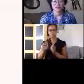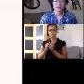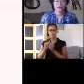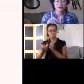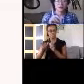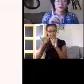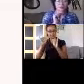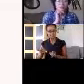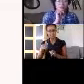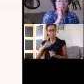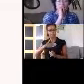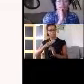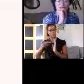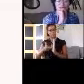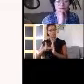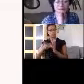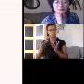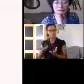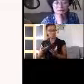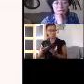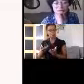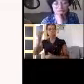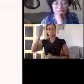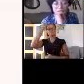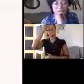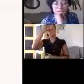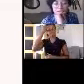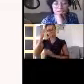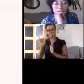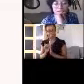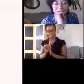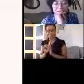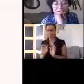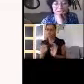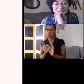And so that's a very important piece and I see Jaqs wanting to sort of chime in there.